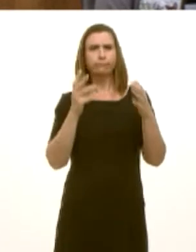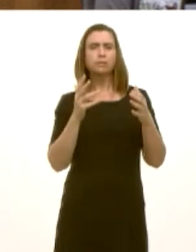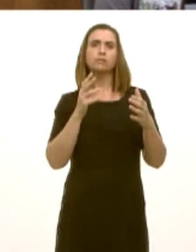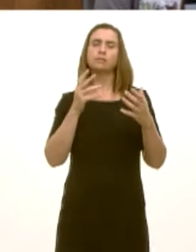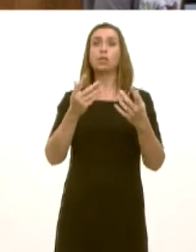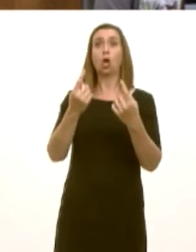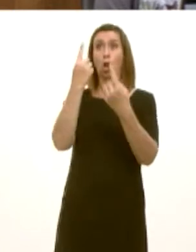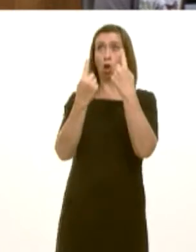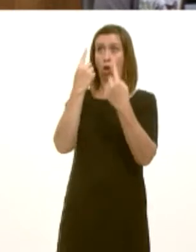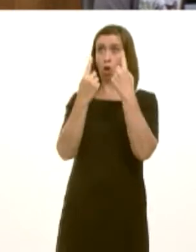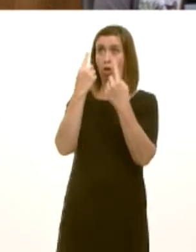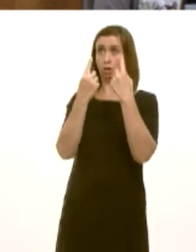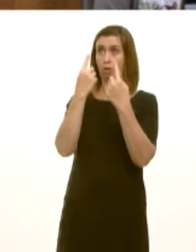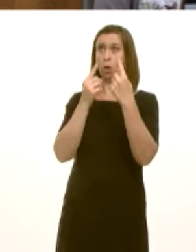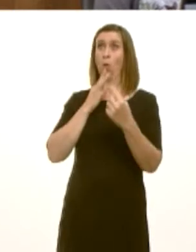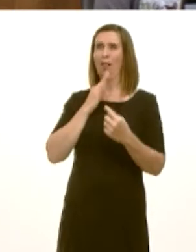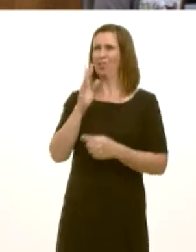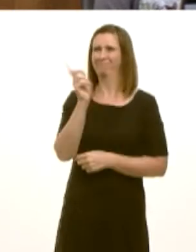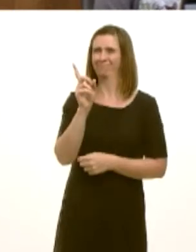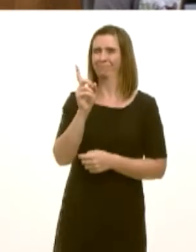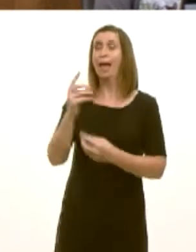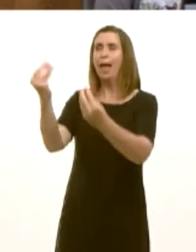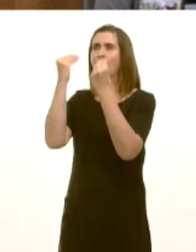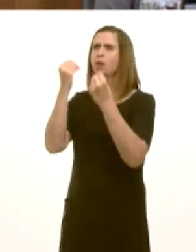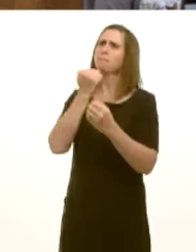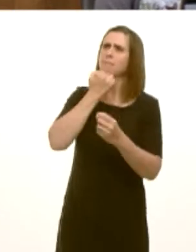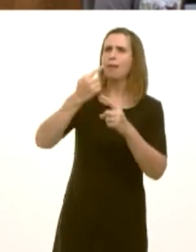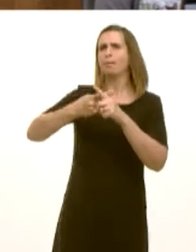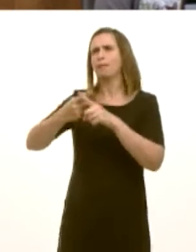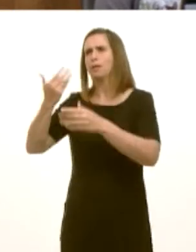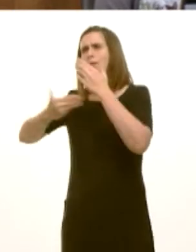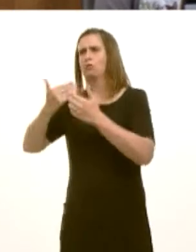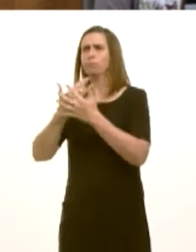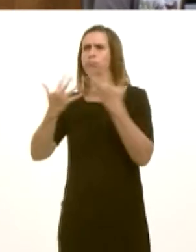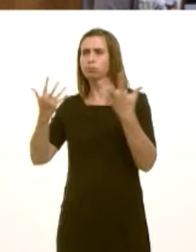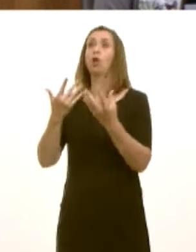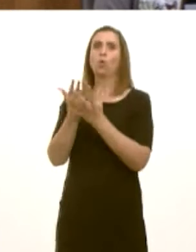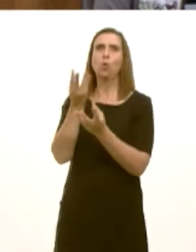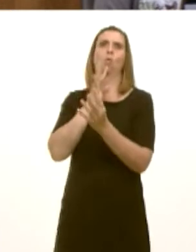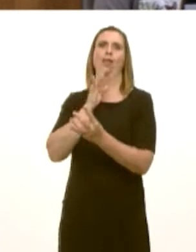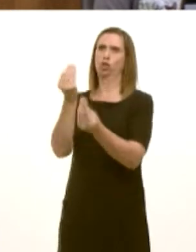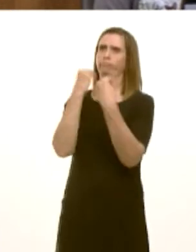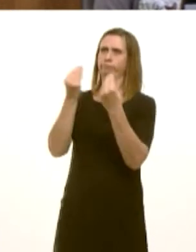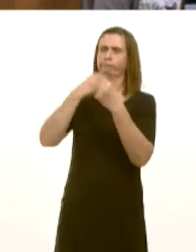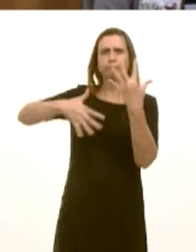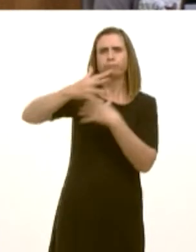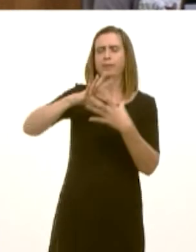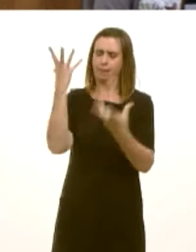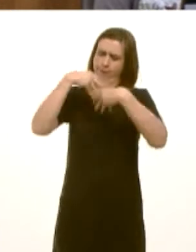of education, not as a subjectóin order for the language to be fully integrated in their educational experience.